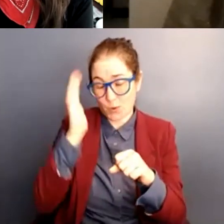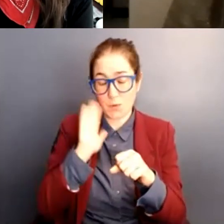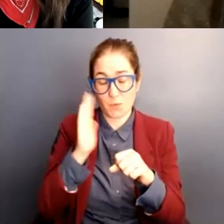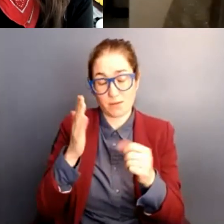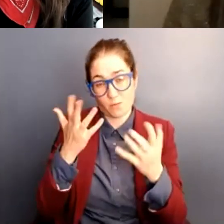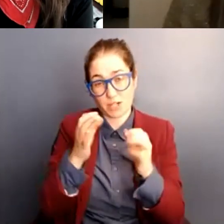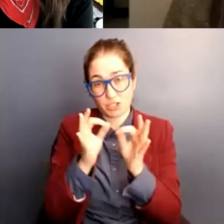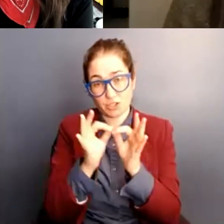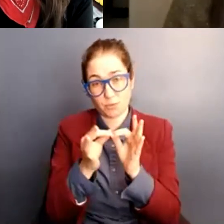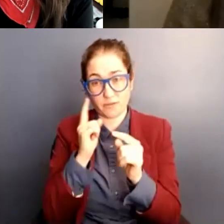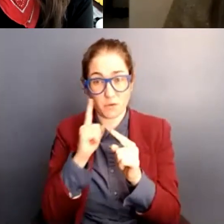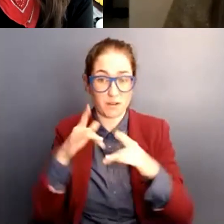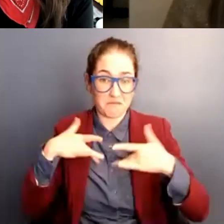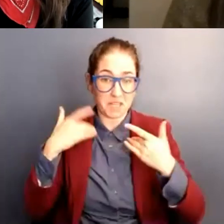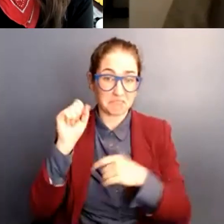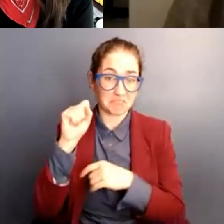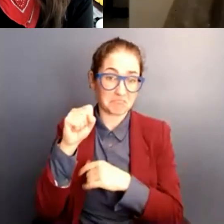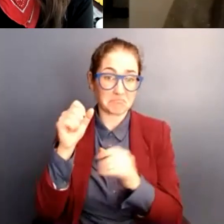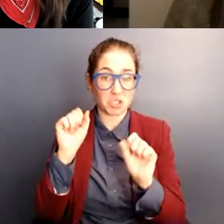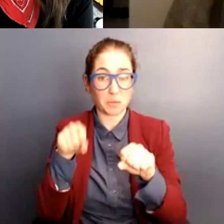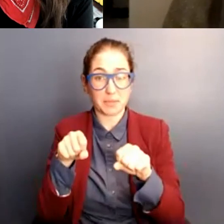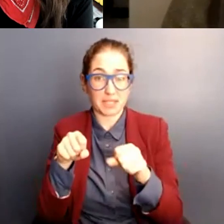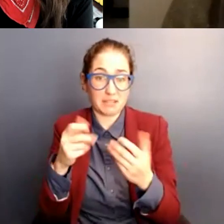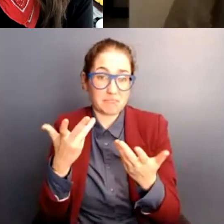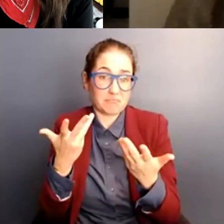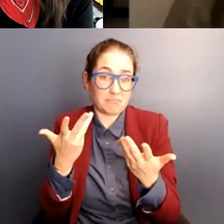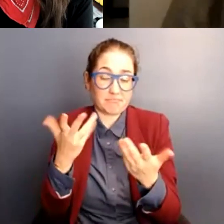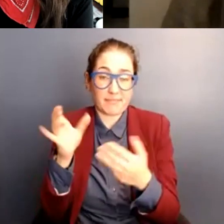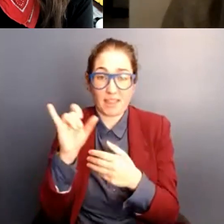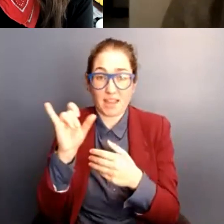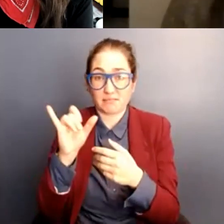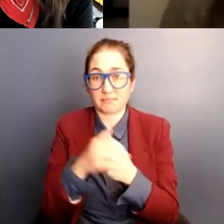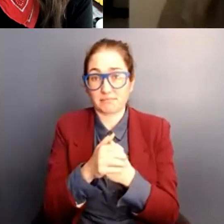interpreter for the event. So it could be even like a -- a year